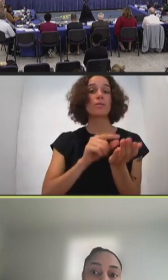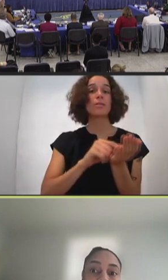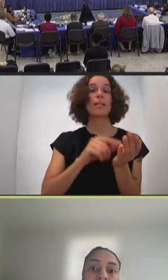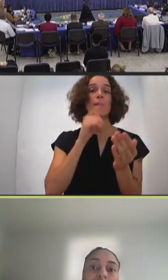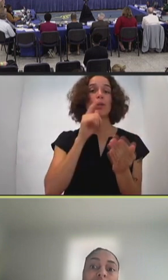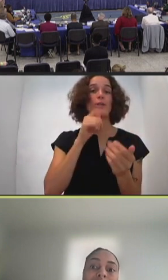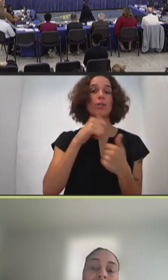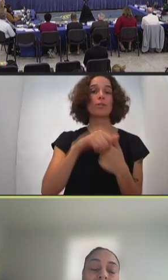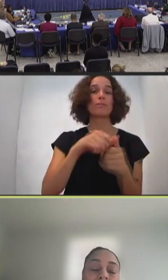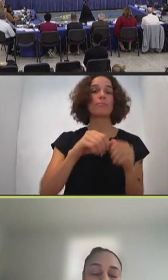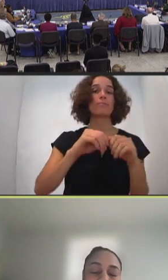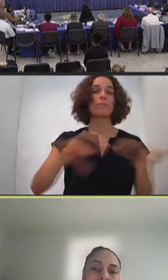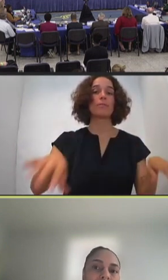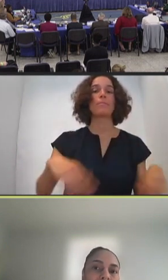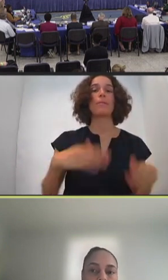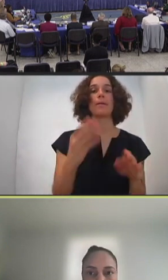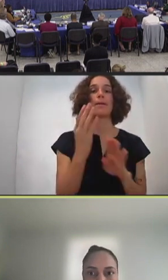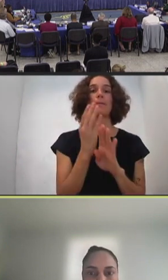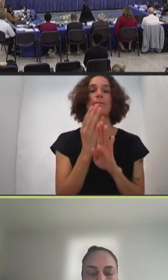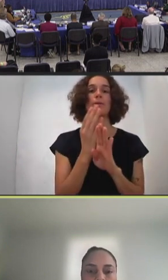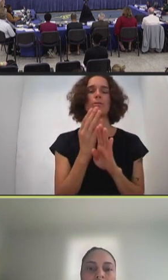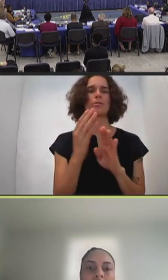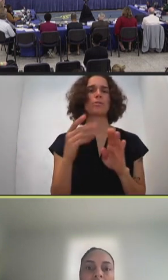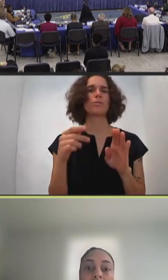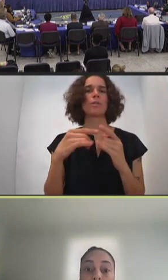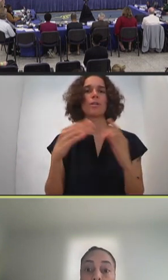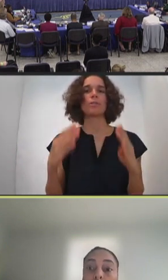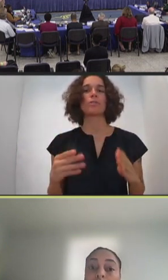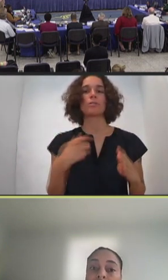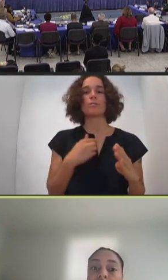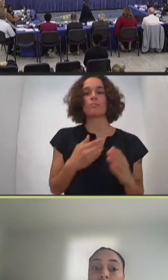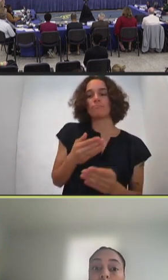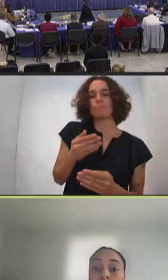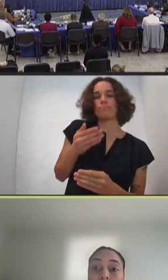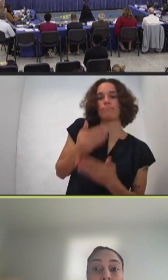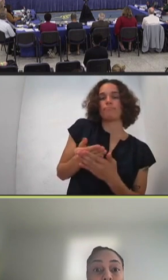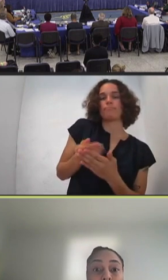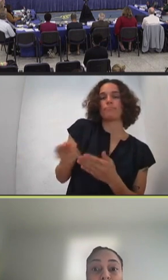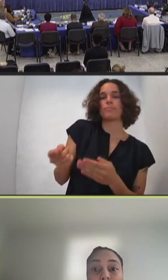bus shelters in the vicinity of long-term care. And we will be geo targeting people